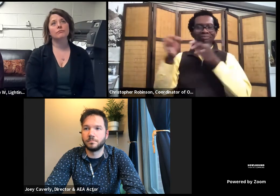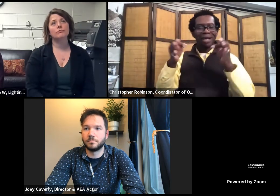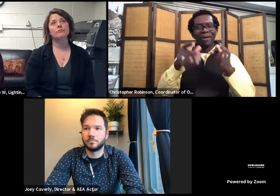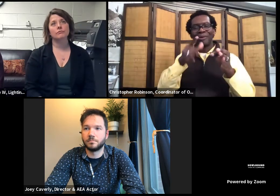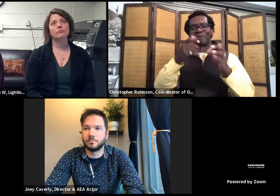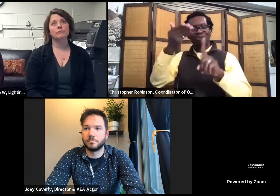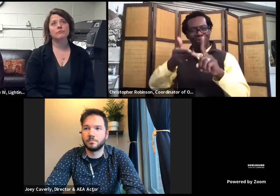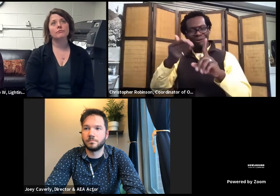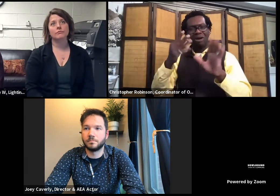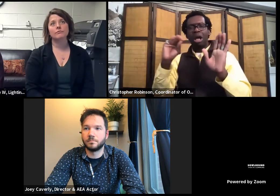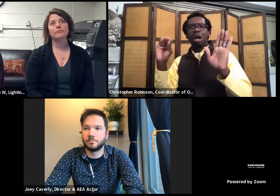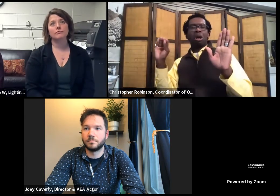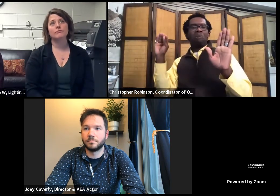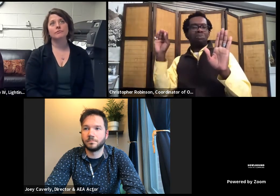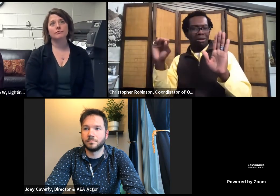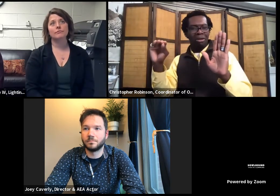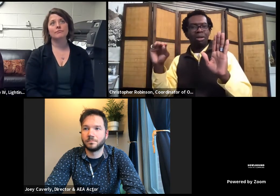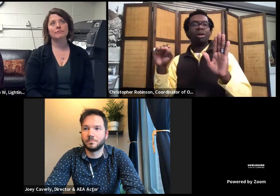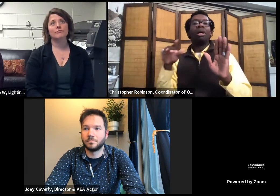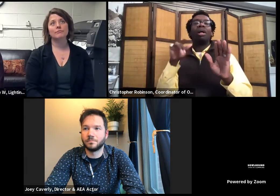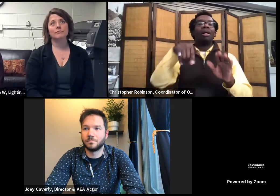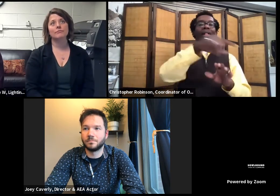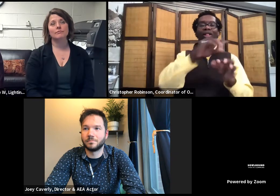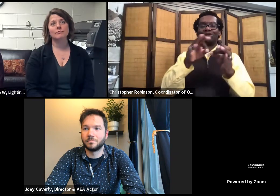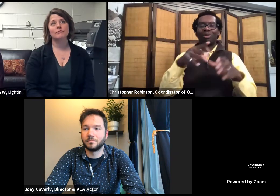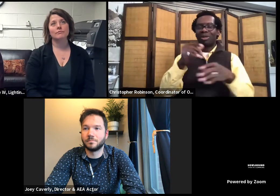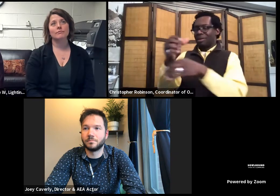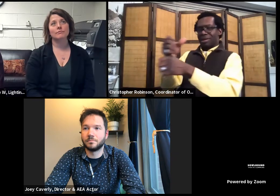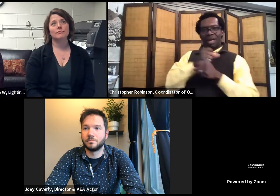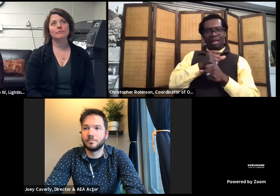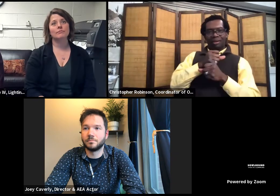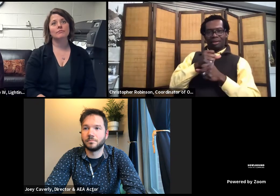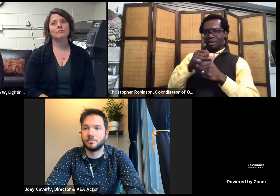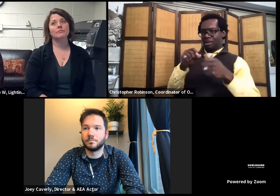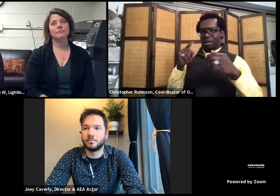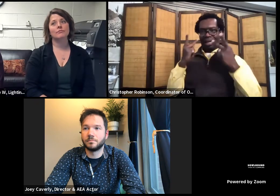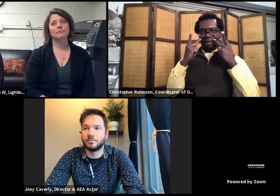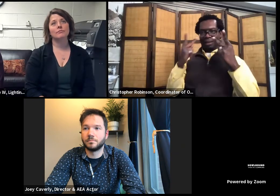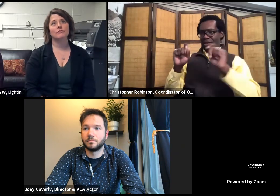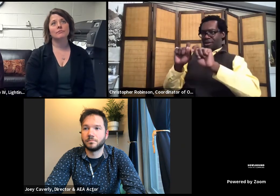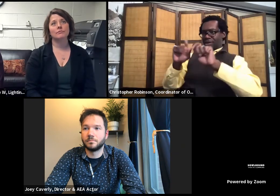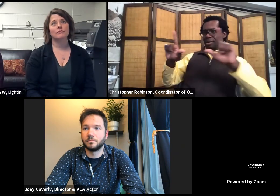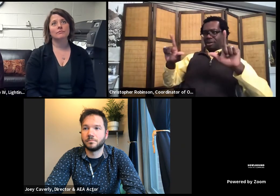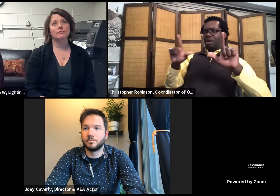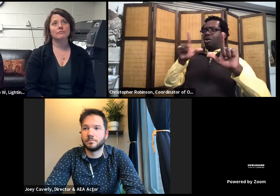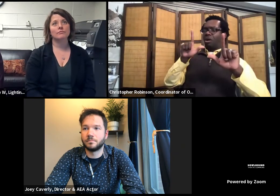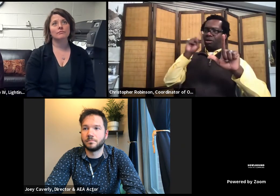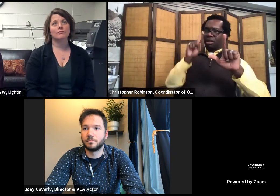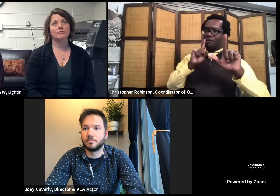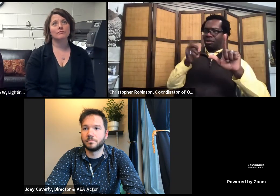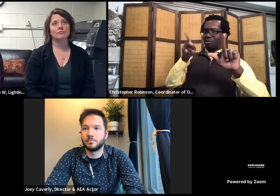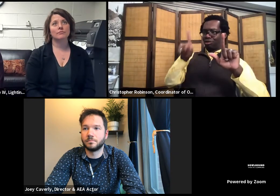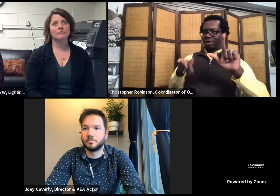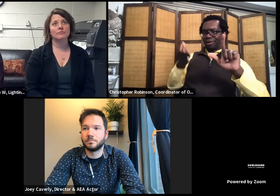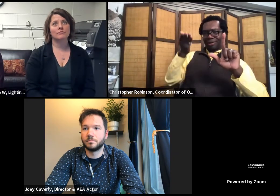with Annie describing who you are, and that was from there. So the interpreters get the email to see what kind of consumer they're working with.